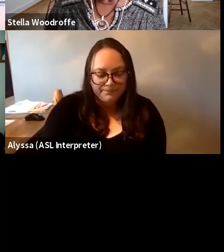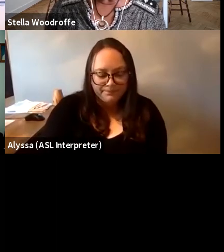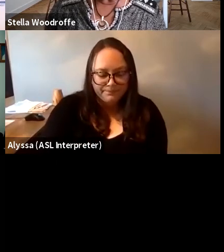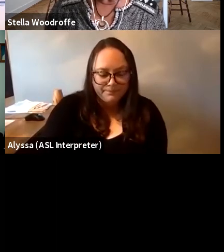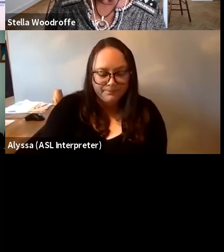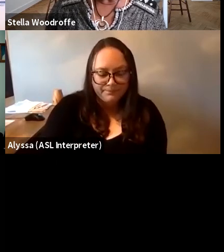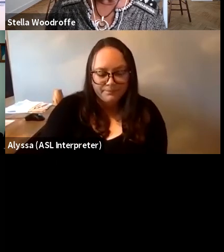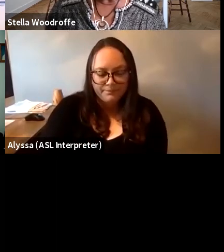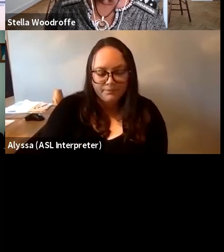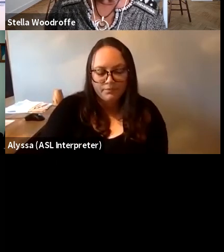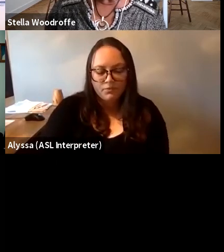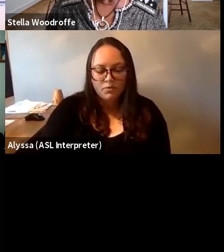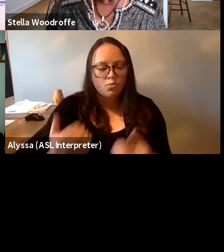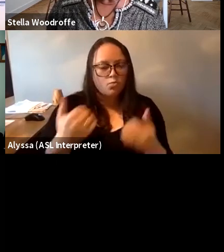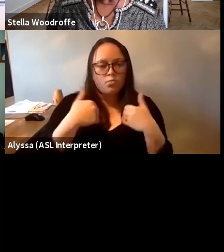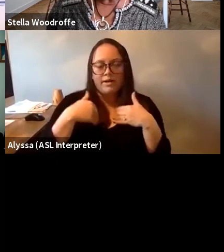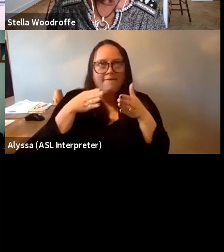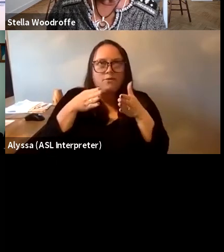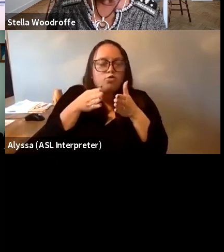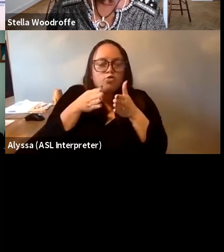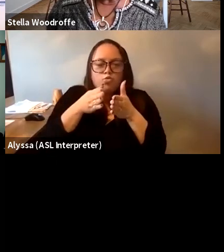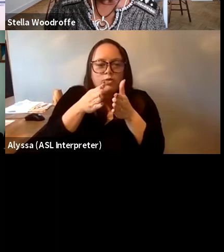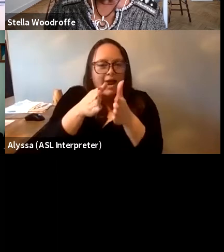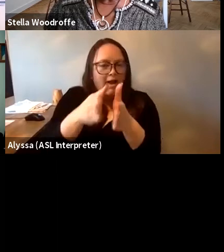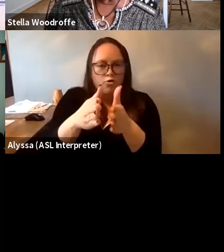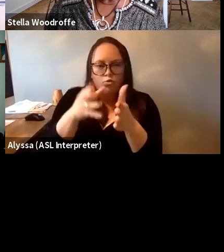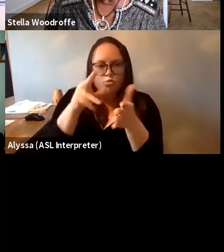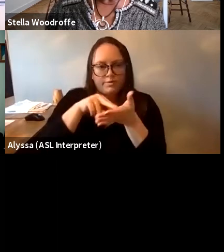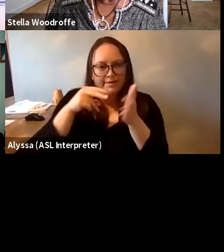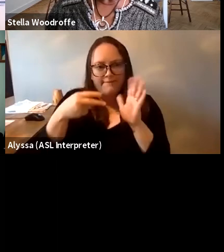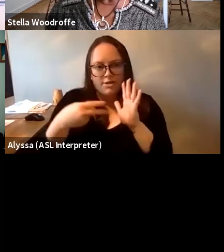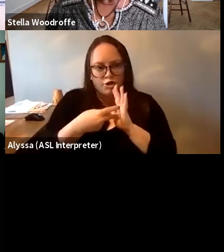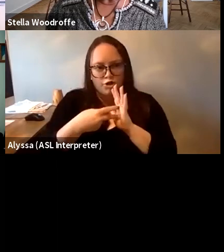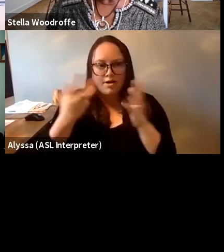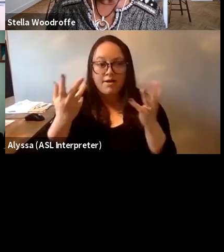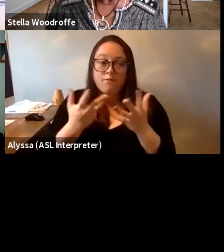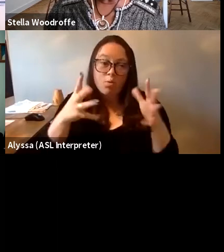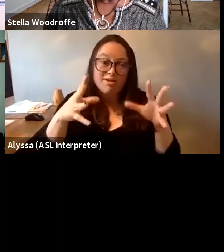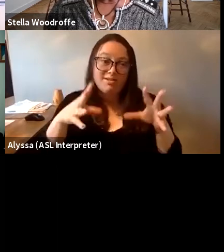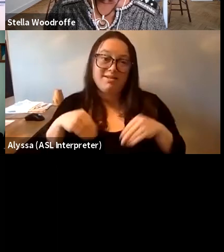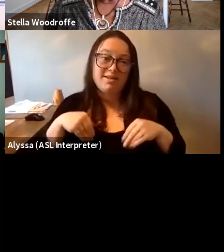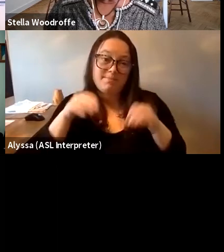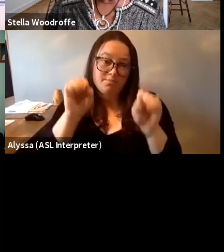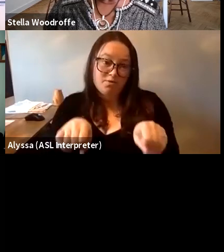a way to narrow definition of what is acceptable. And if we